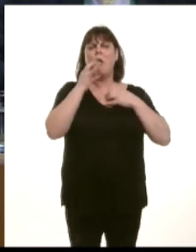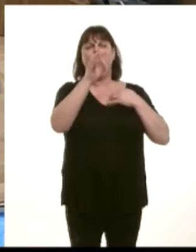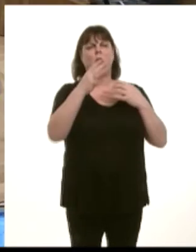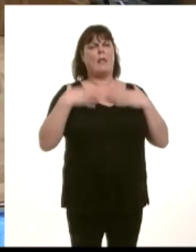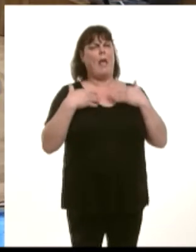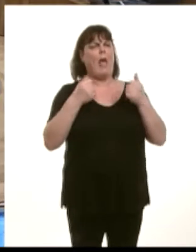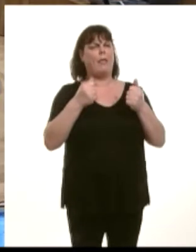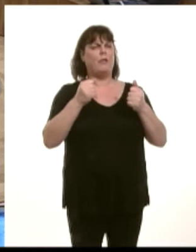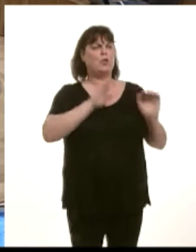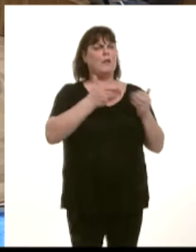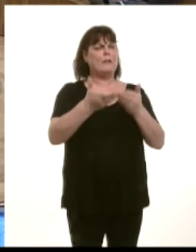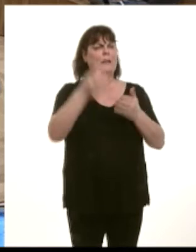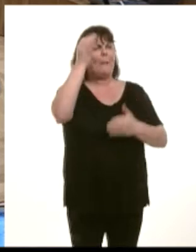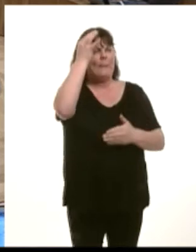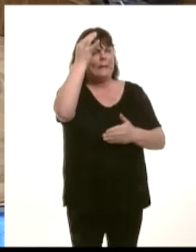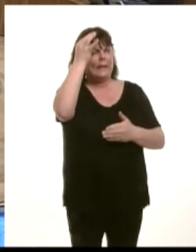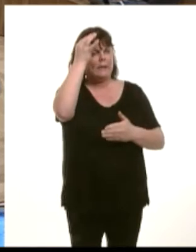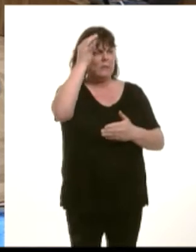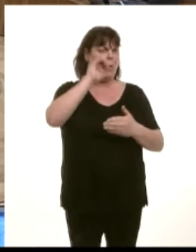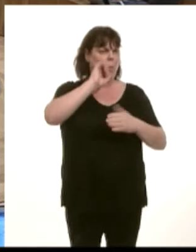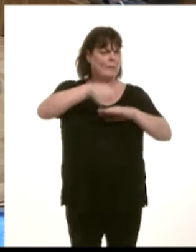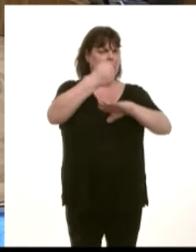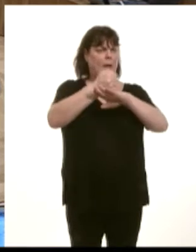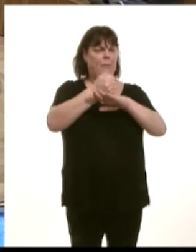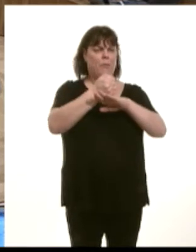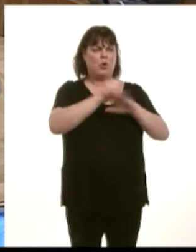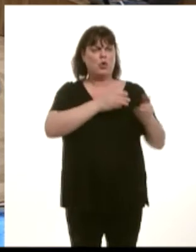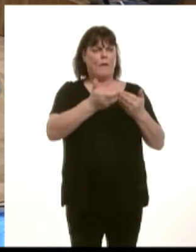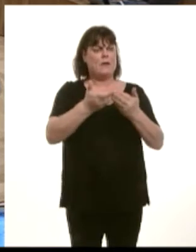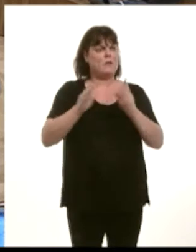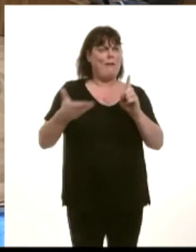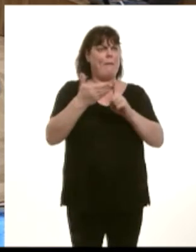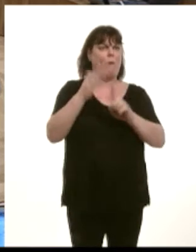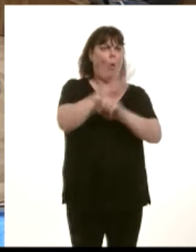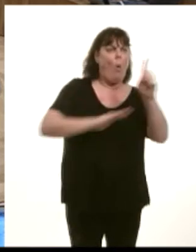a Wales-wide service for those patients who suffer from neuroendocrine cancer?